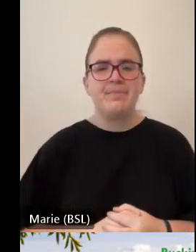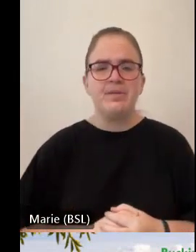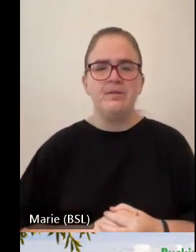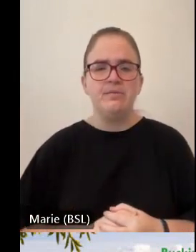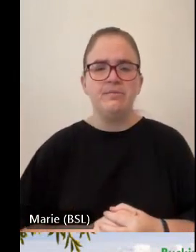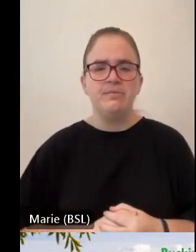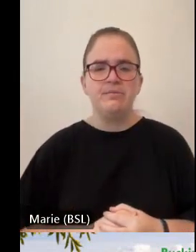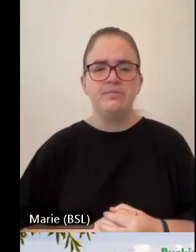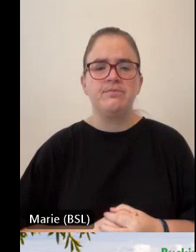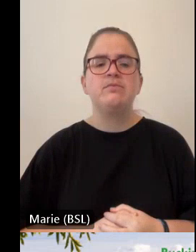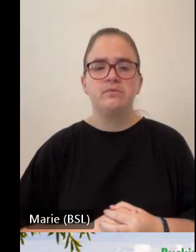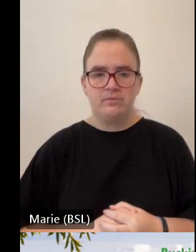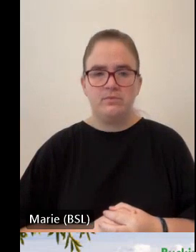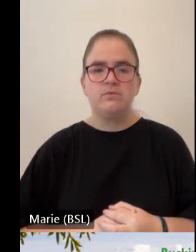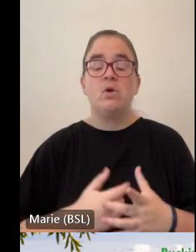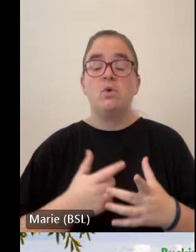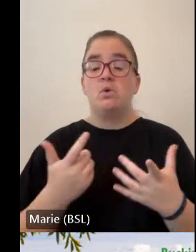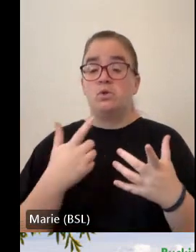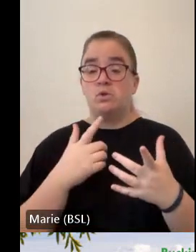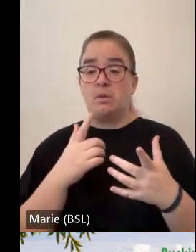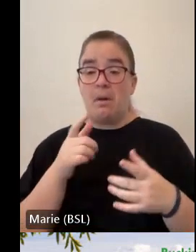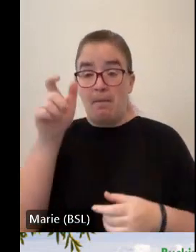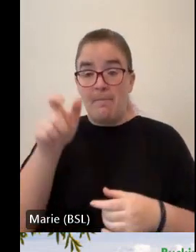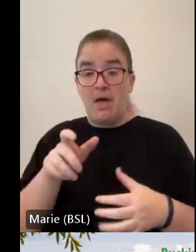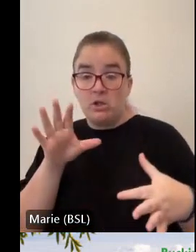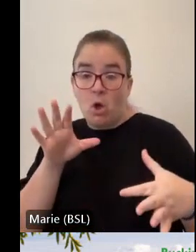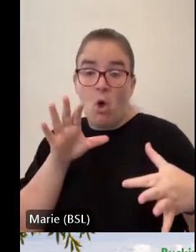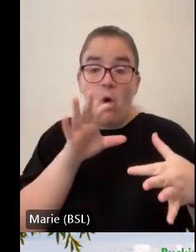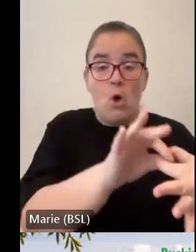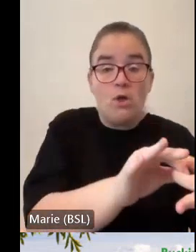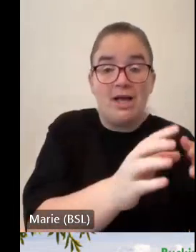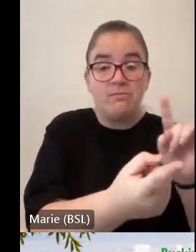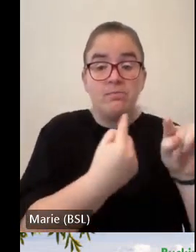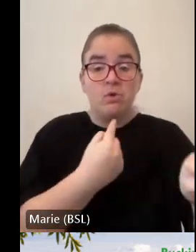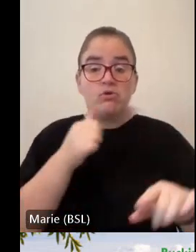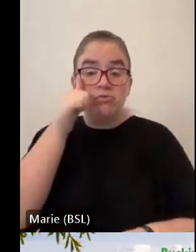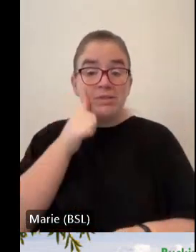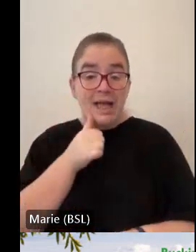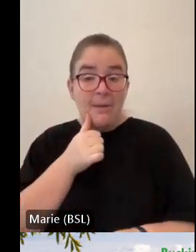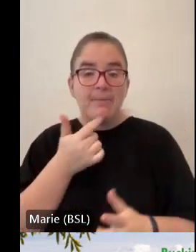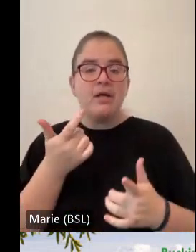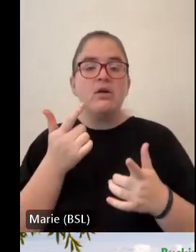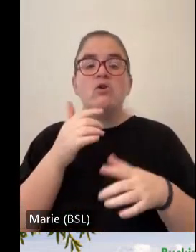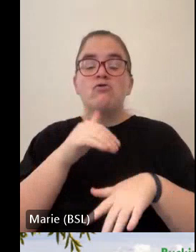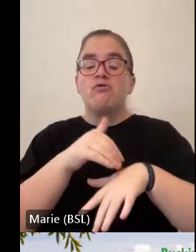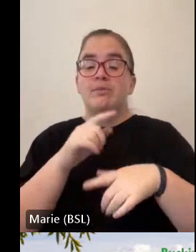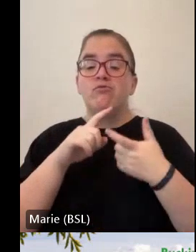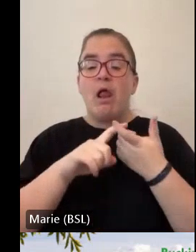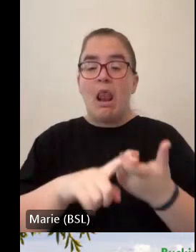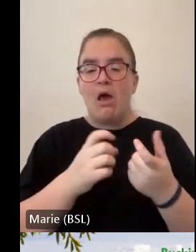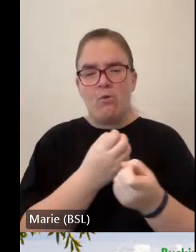So to get people hooked and responding to scams, criminals rely on a few things.